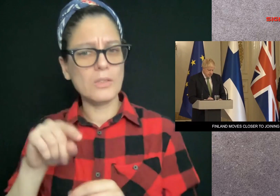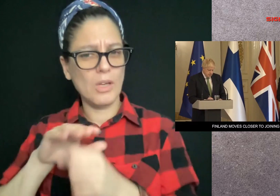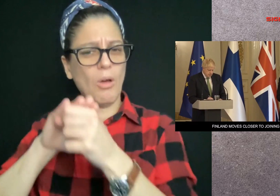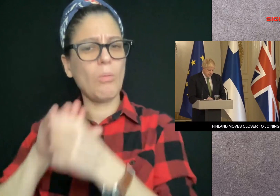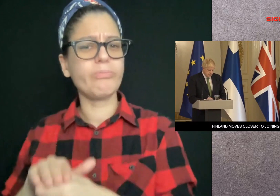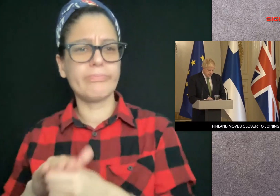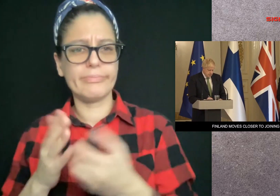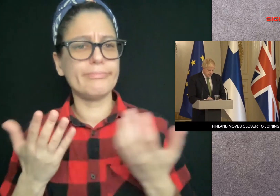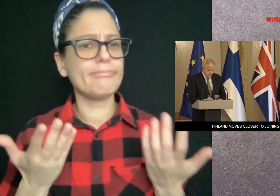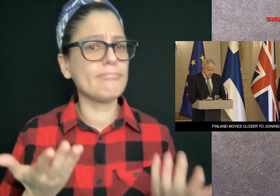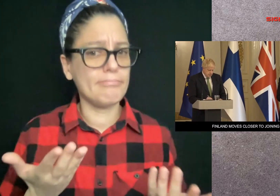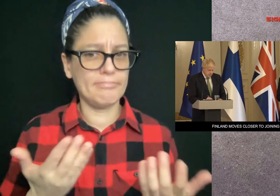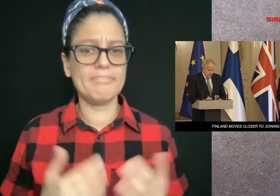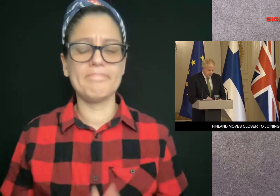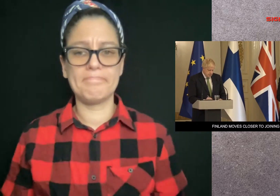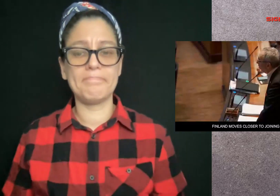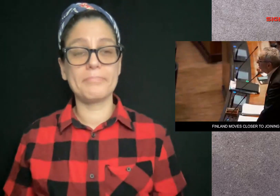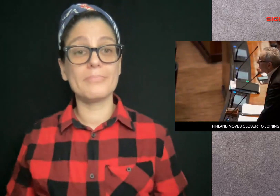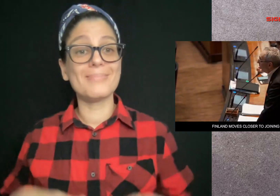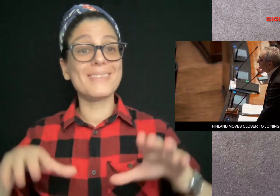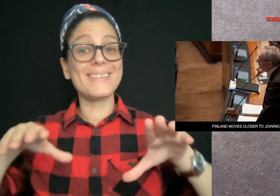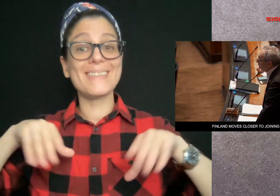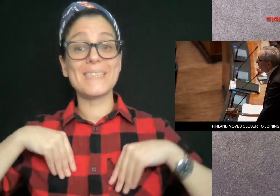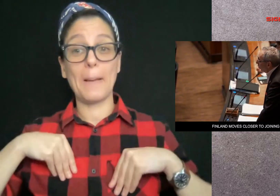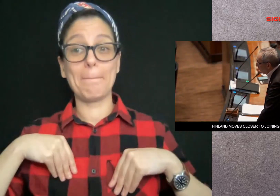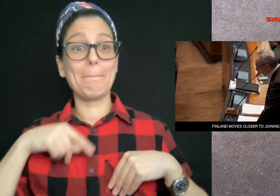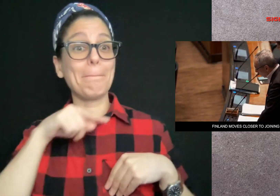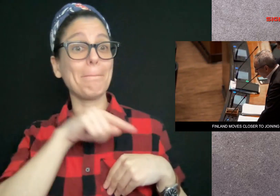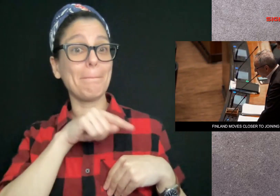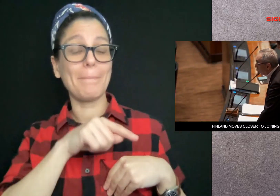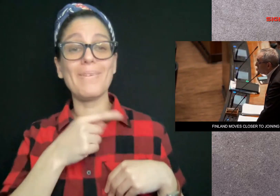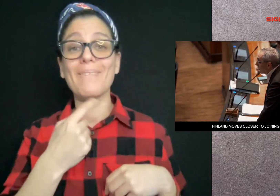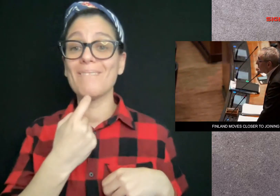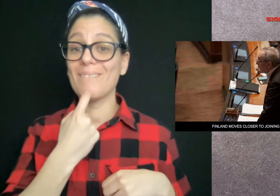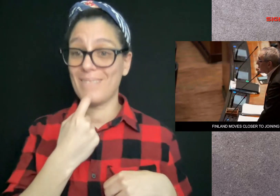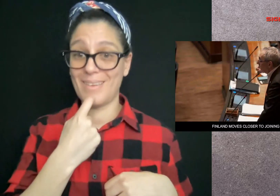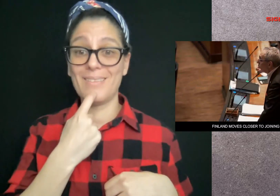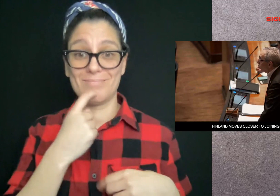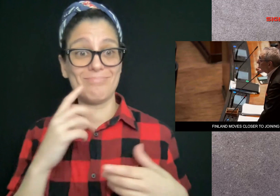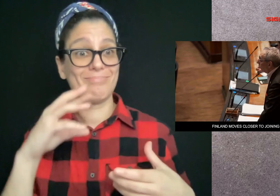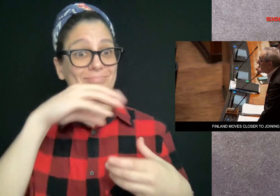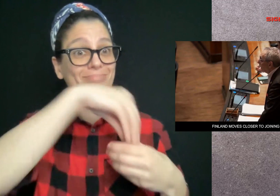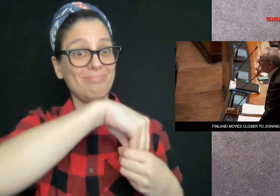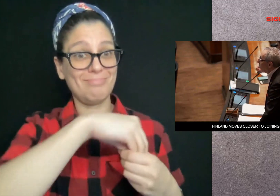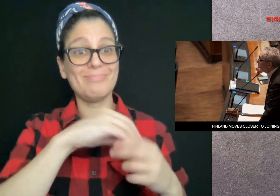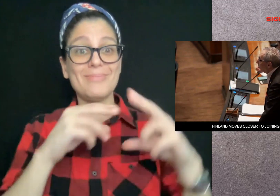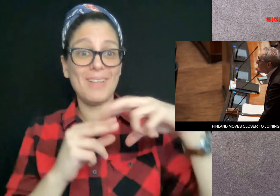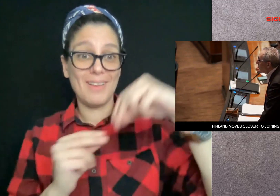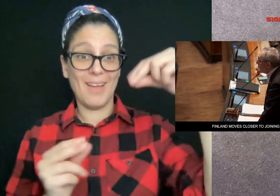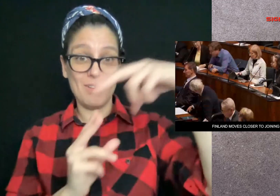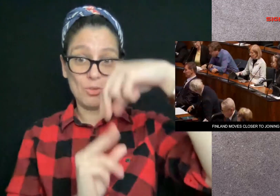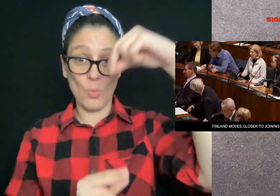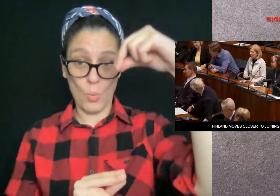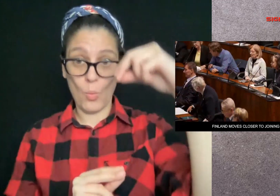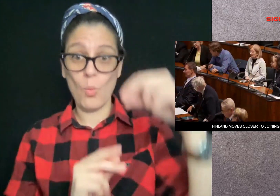explaining why it is not a threat to Russia but Russia is to blame Finland's acceptance